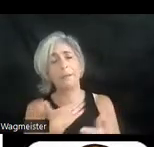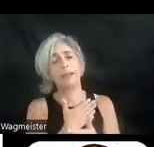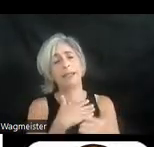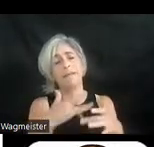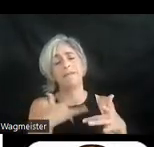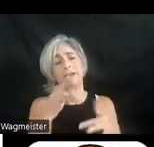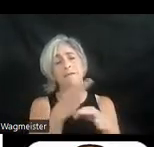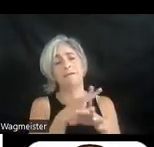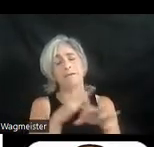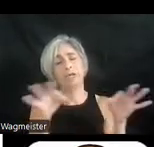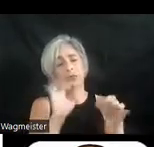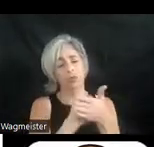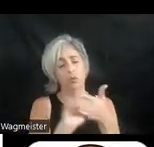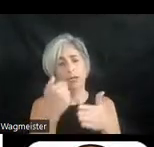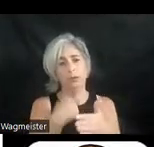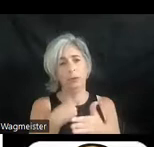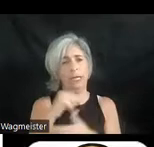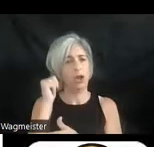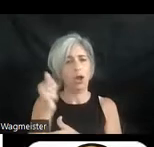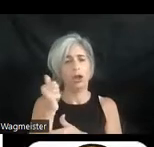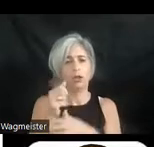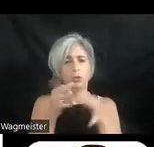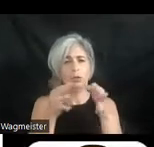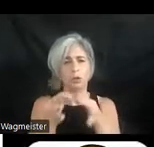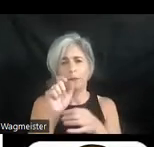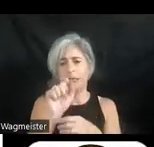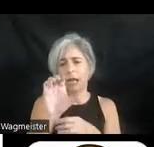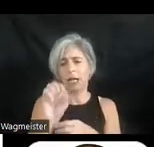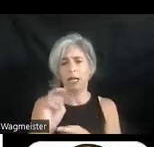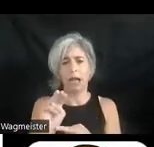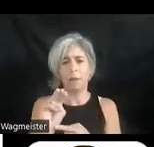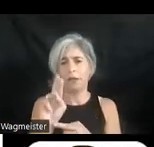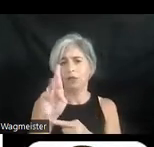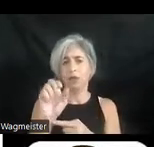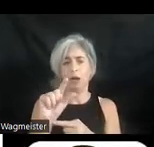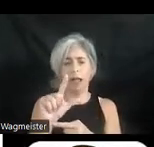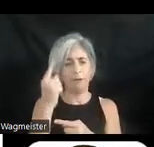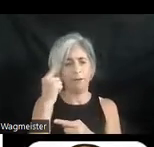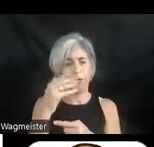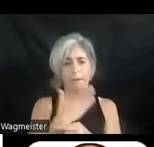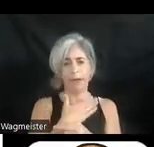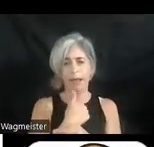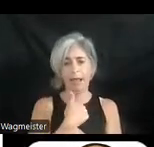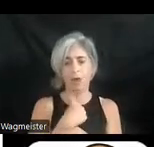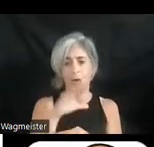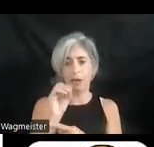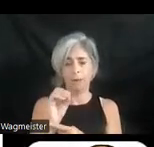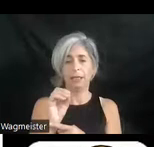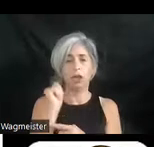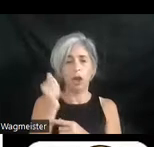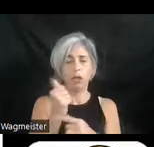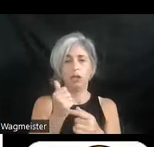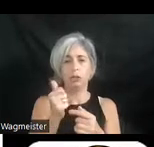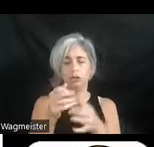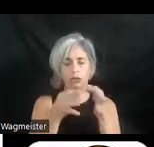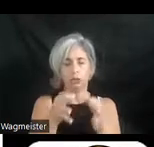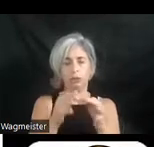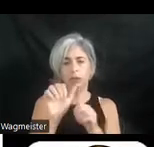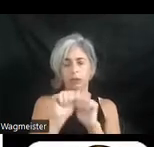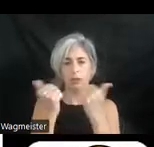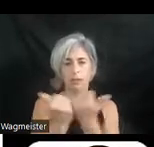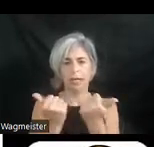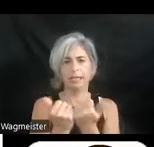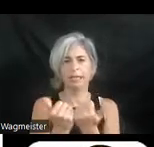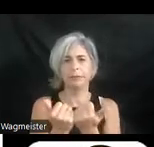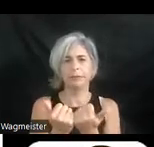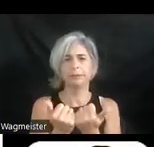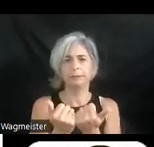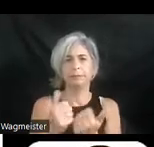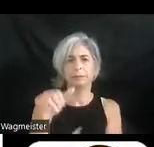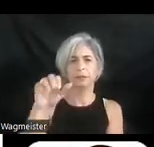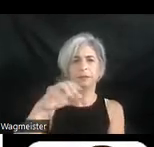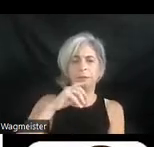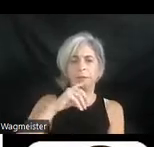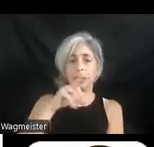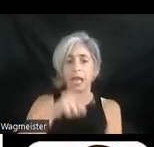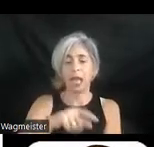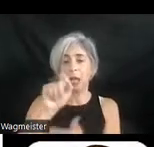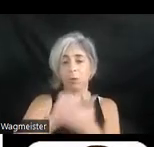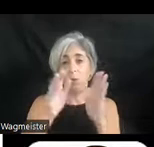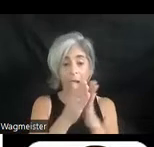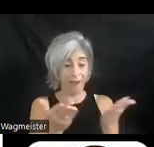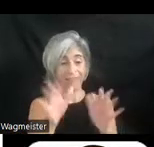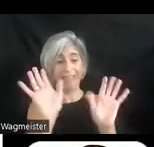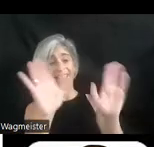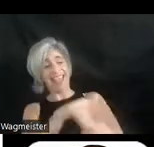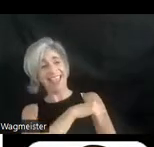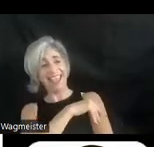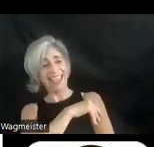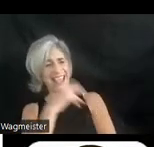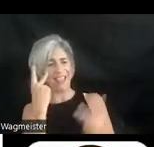me at audio describe. Audiodescribe.com is the URL for my own company, Audio Description Associates, jaysnyder@audiodescribe.com. Look at that, I wrote a book. Hey, The visual made verbal: A